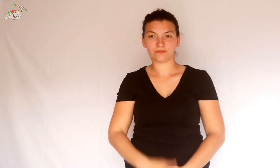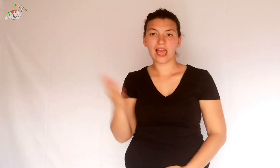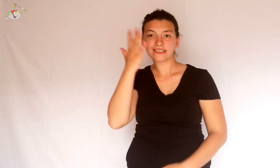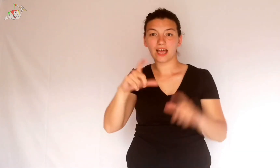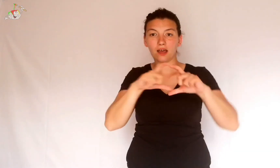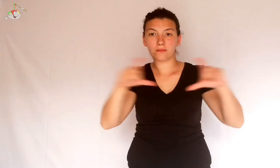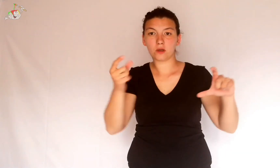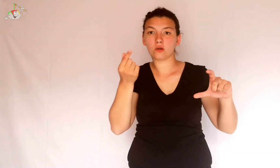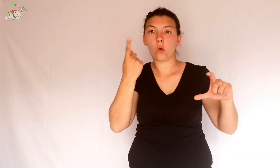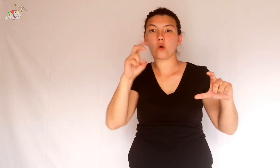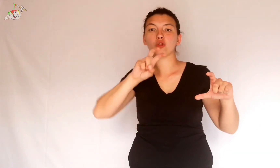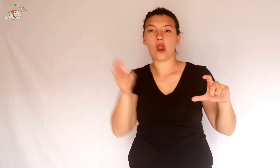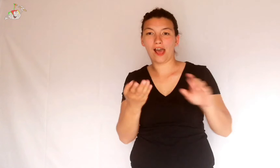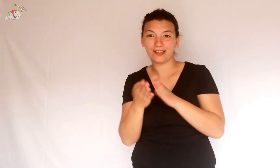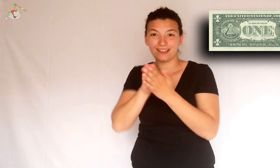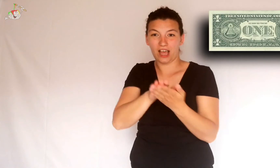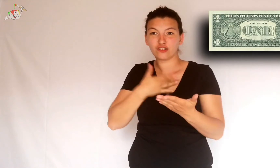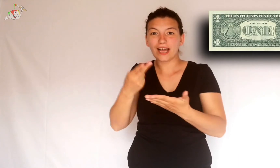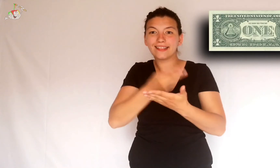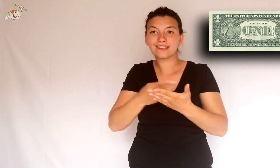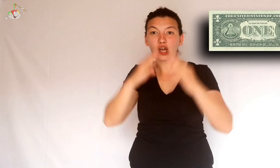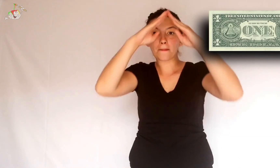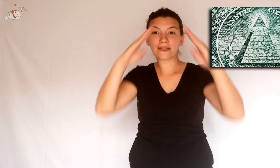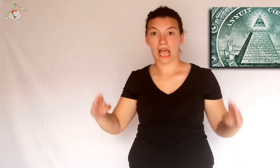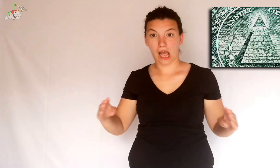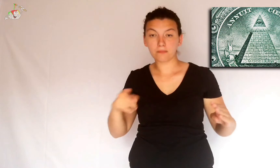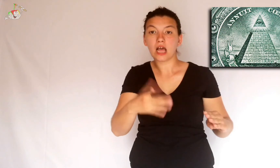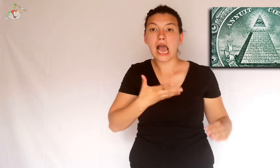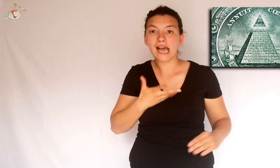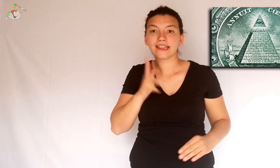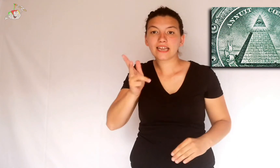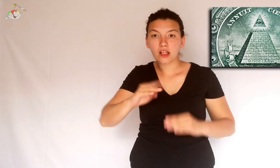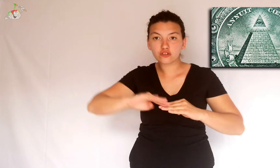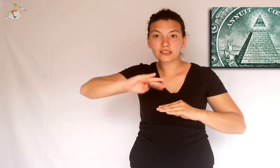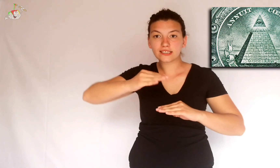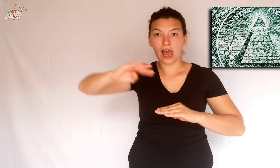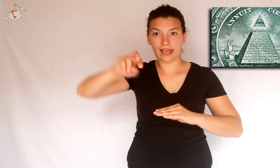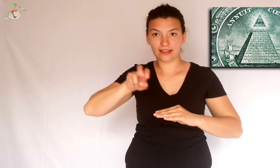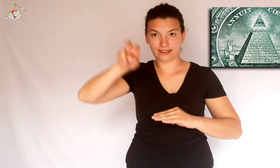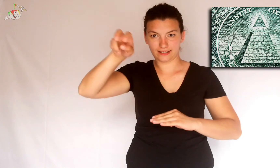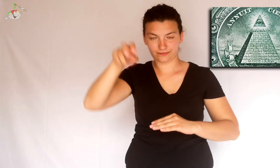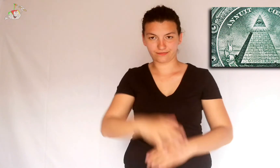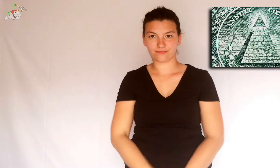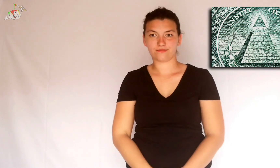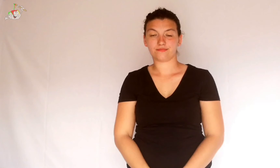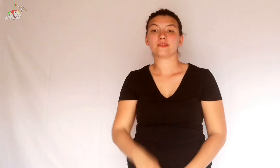For example, a pyramid with 13 steps is depicted on the back of the dollar bill.